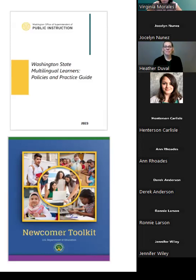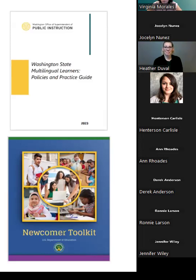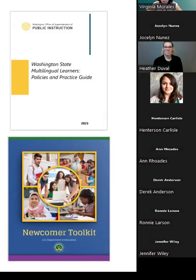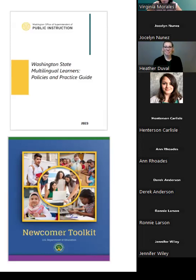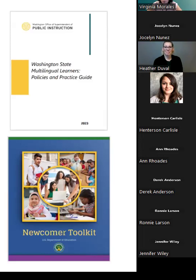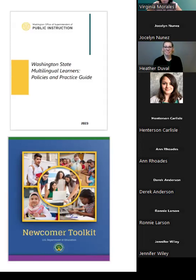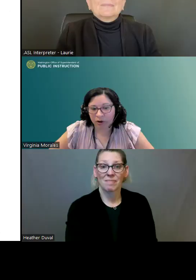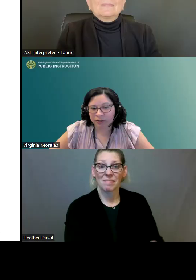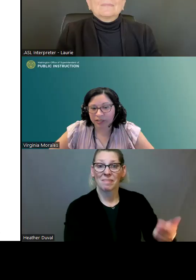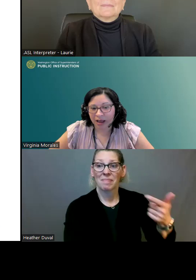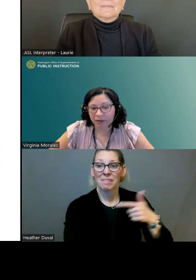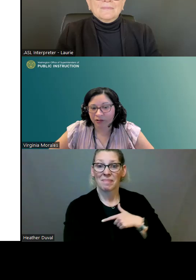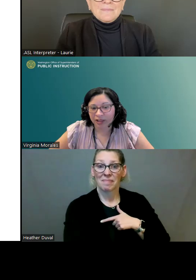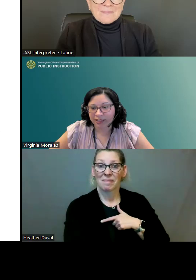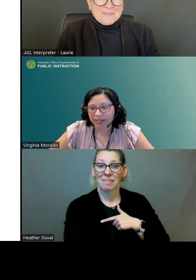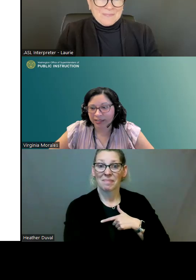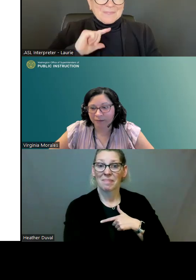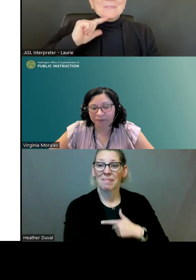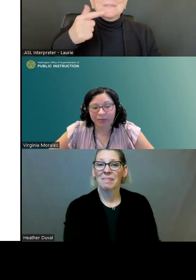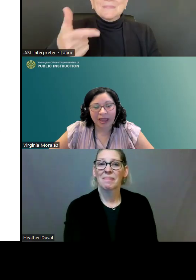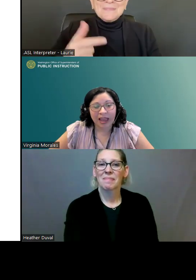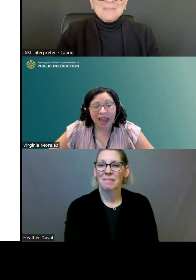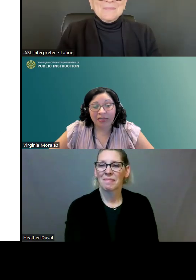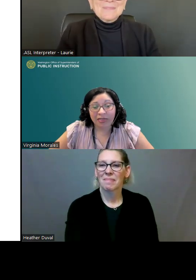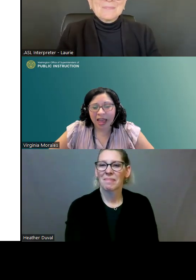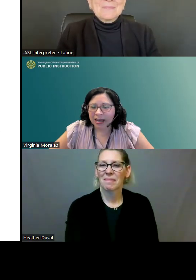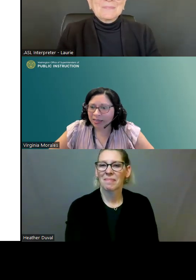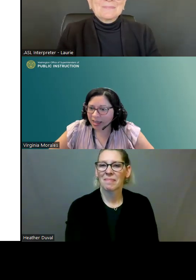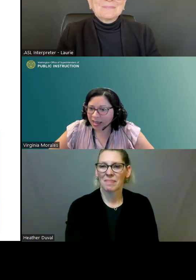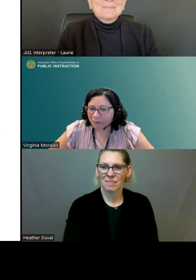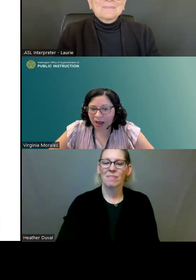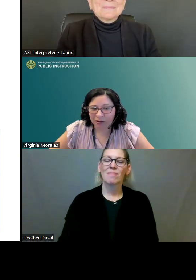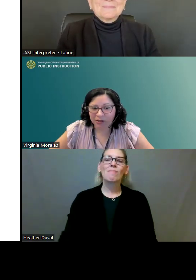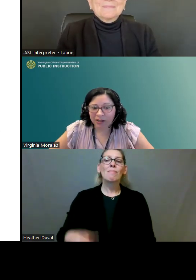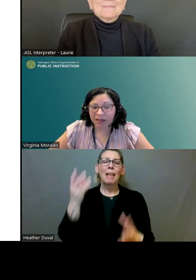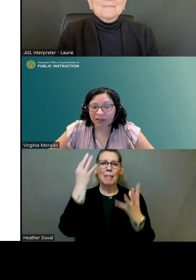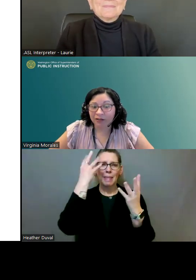so very important to establish that system. And then thinking about their